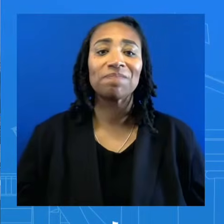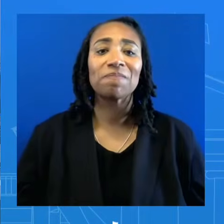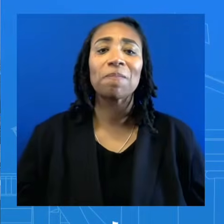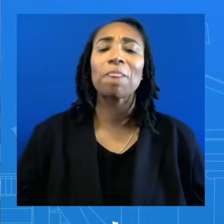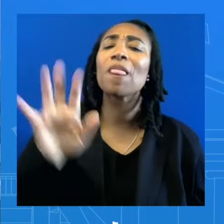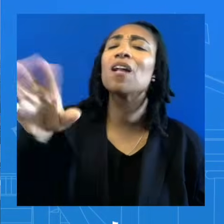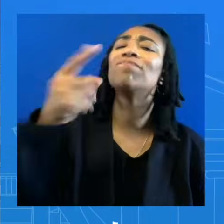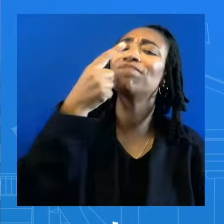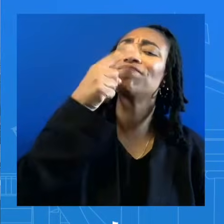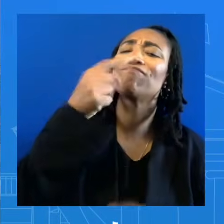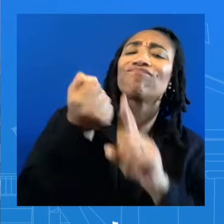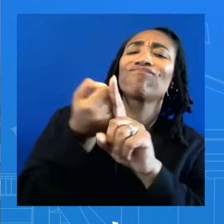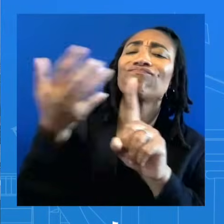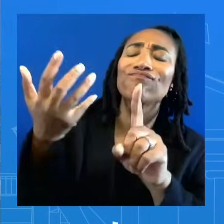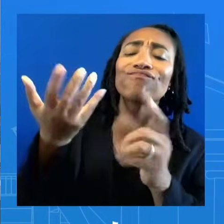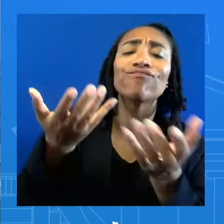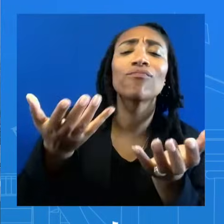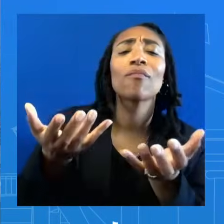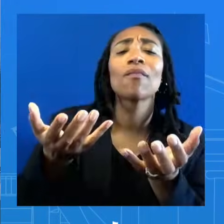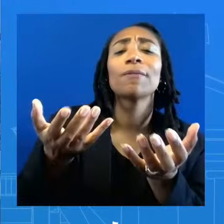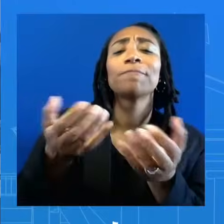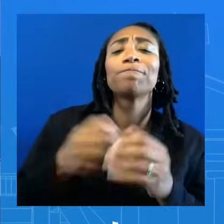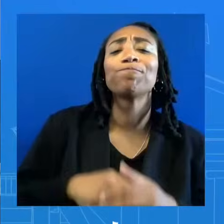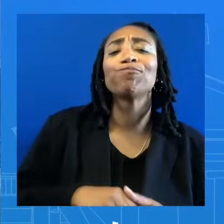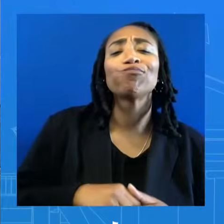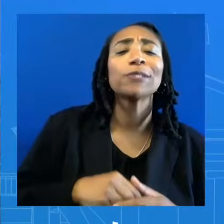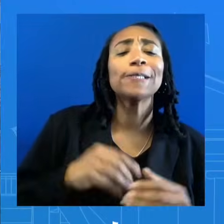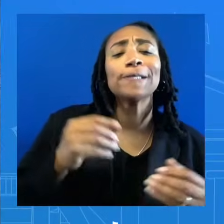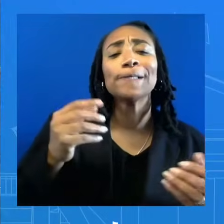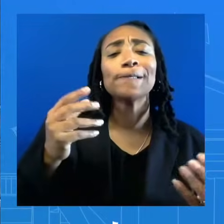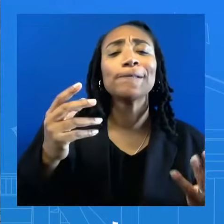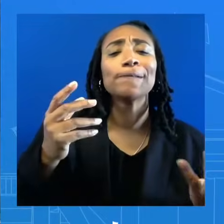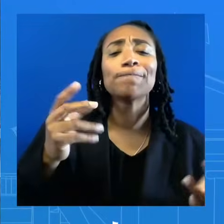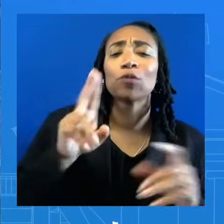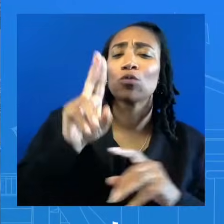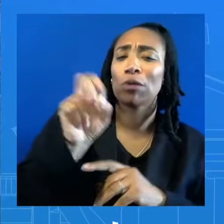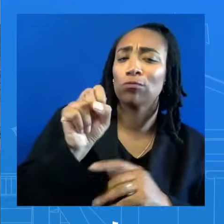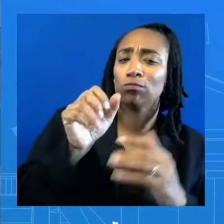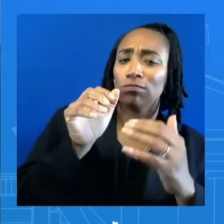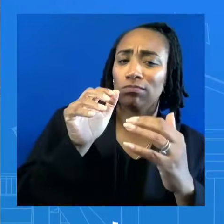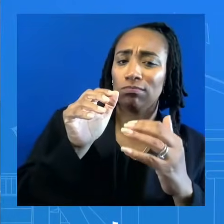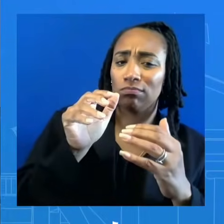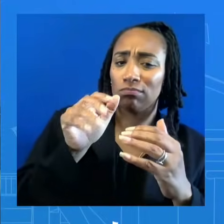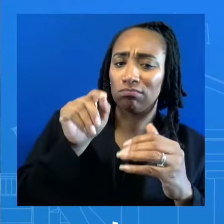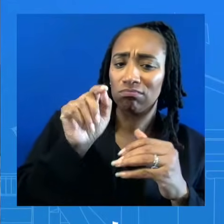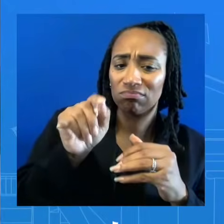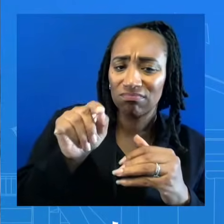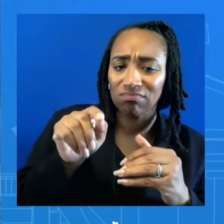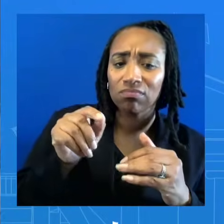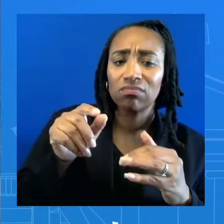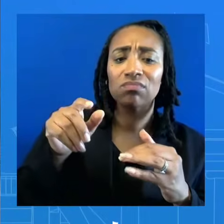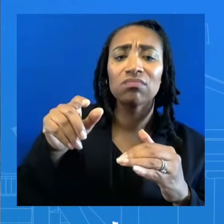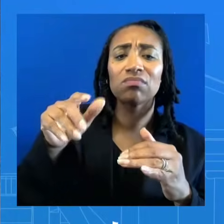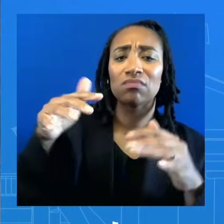Because it seems to me like it's battle between journalists who are trying to reach to any American prisoners there and this -- what happened this morning.